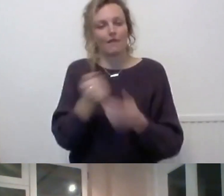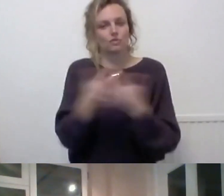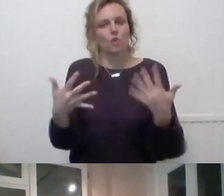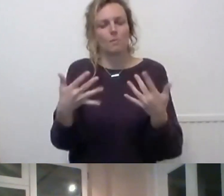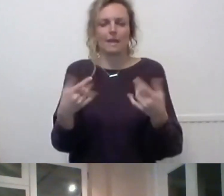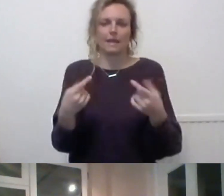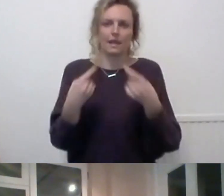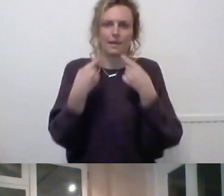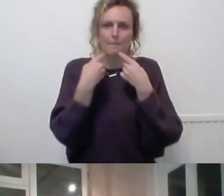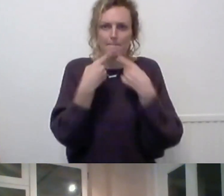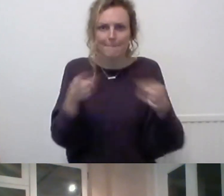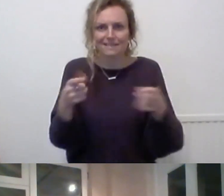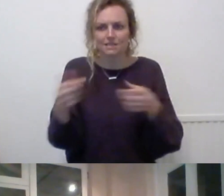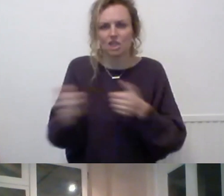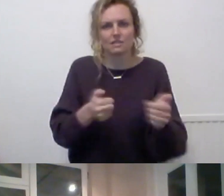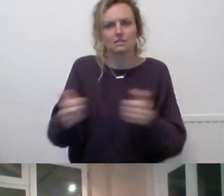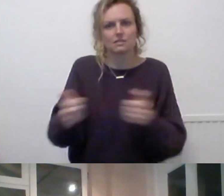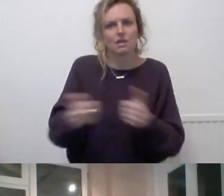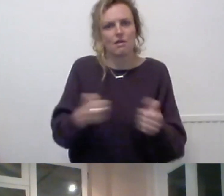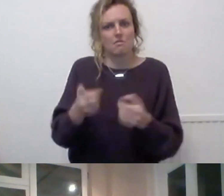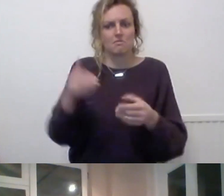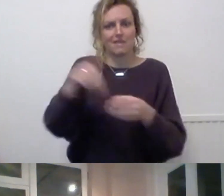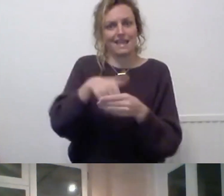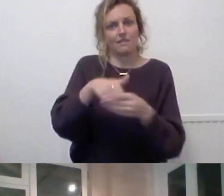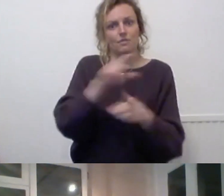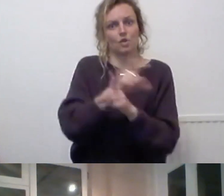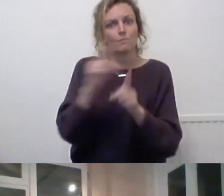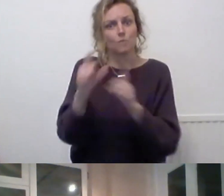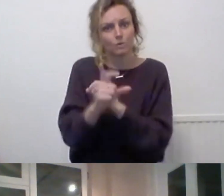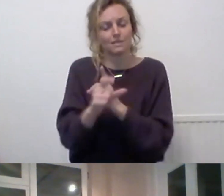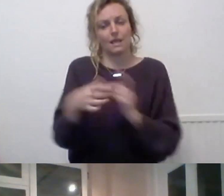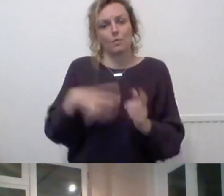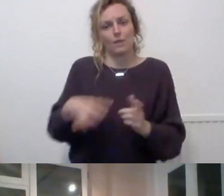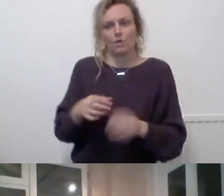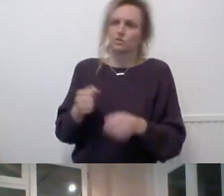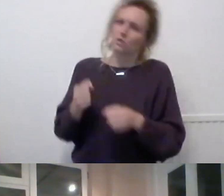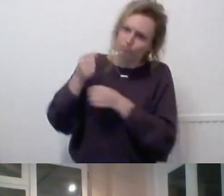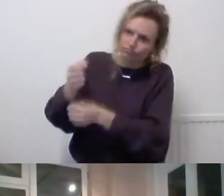out to the communities to encourage people to take up the vaccine. So I really want to say that we,